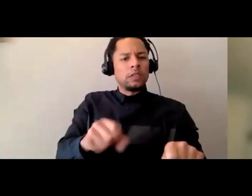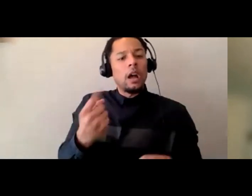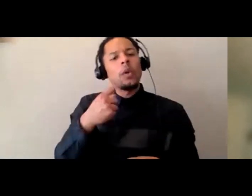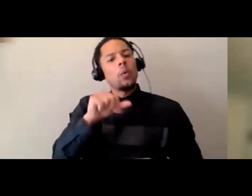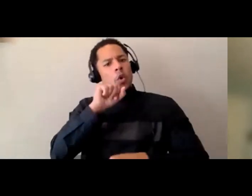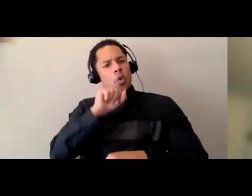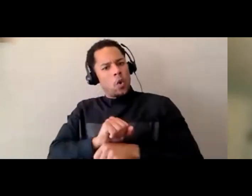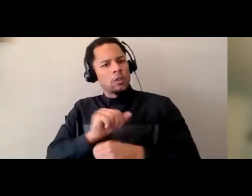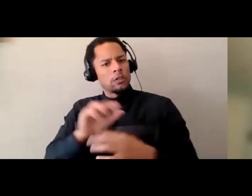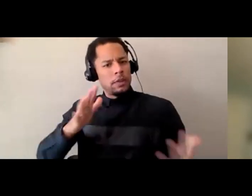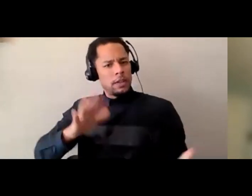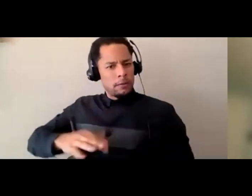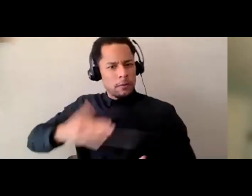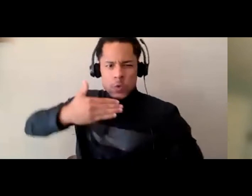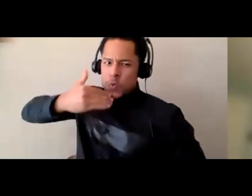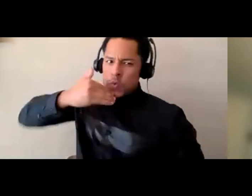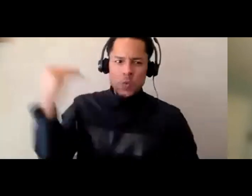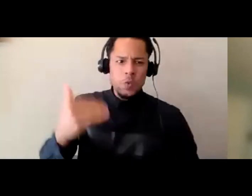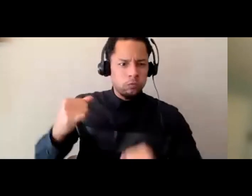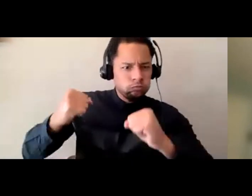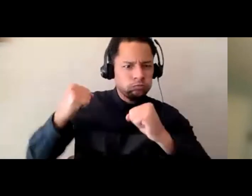But also consider what are the constraints.